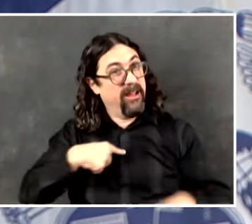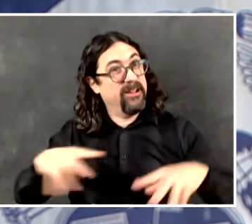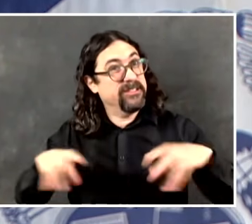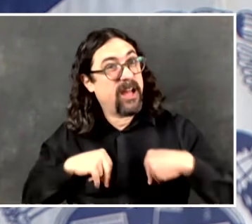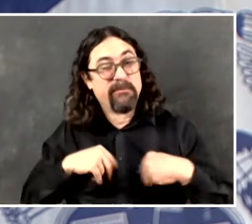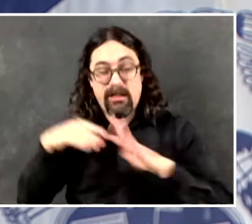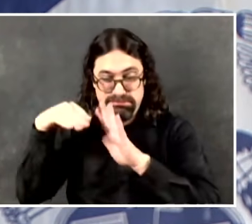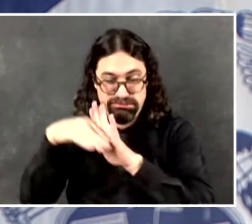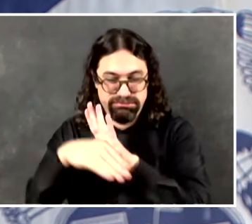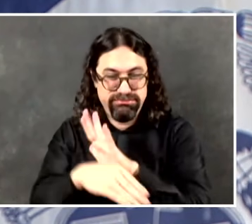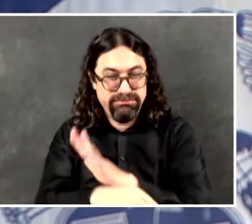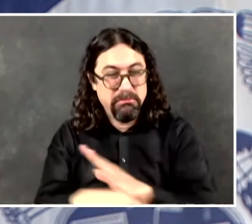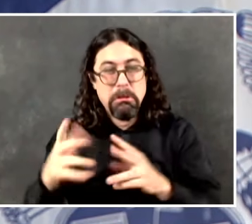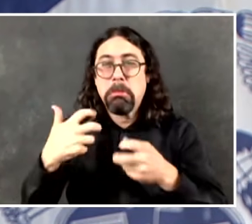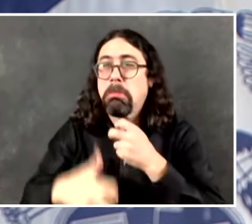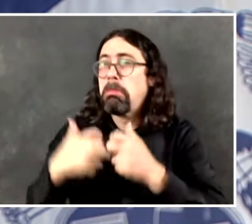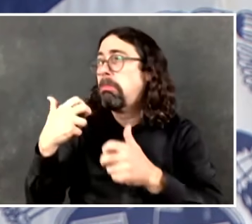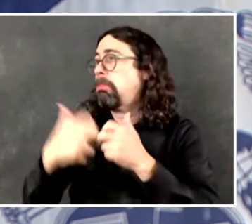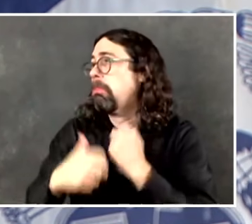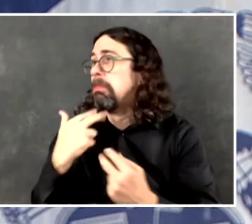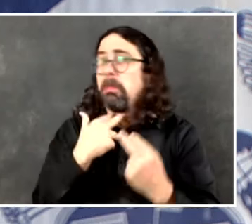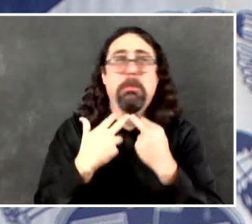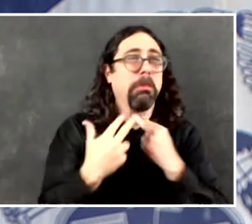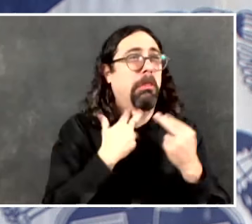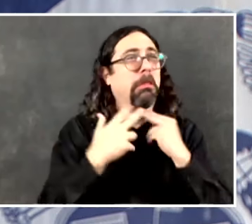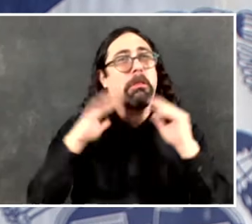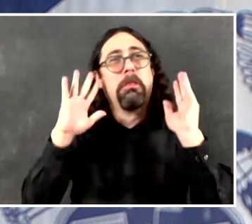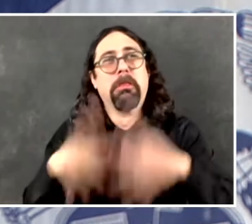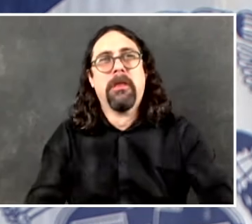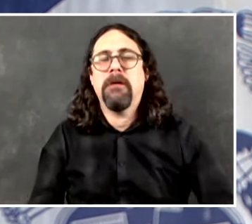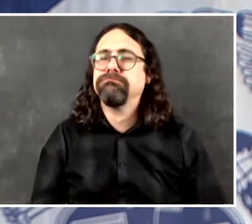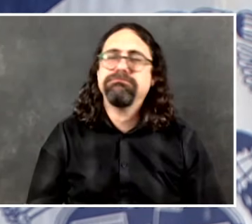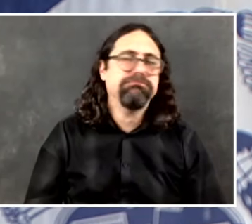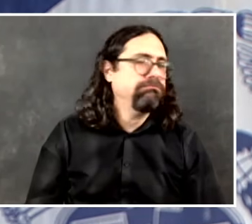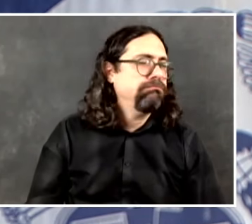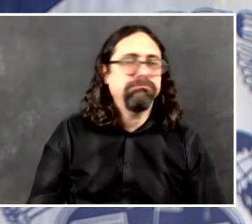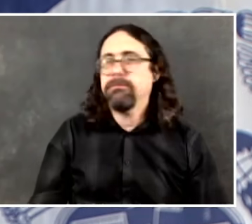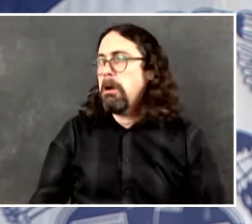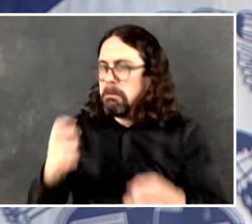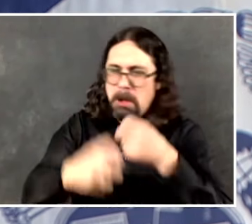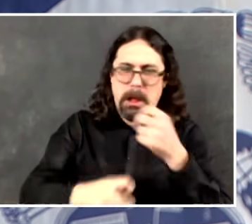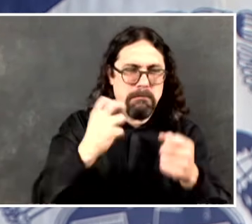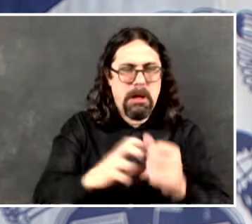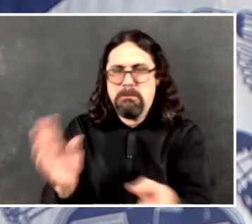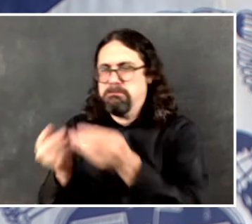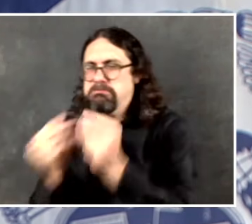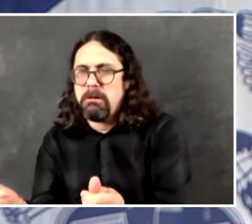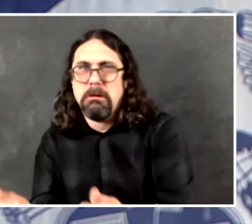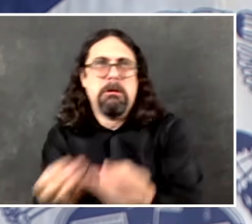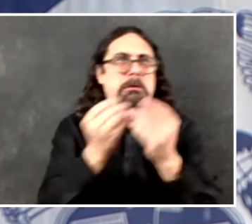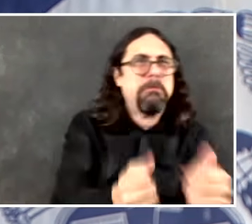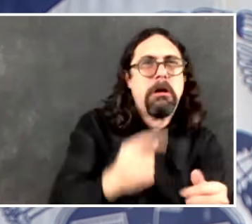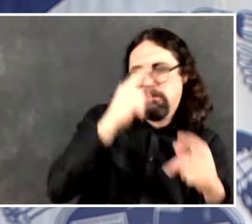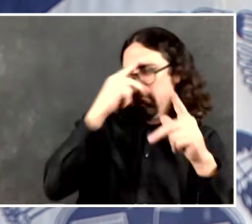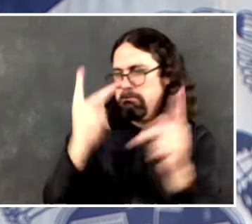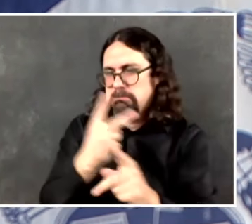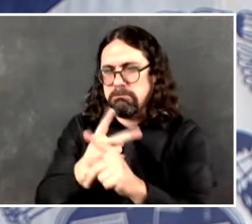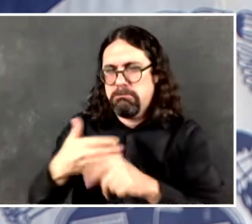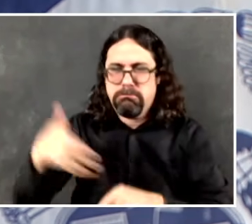CAN EXIST IN THE FUTURE. WE'LL FIGHT EVERY DAY. WE KNOW THESE ARE PROBLEMS. WE'RE GOING TO